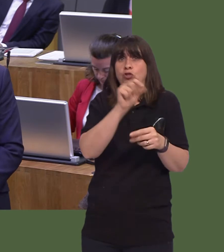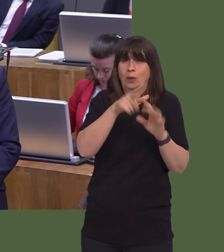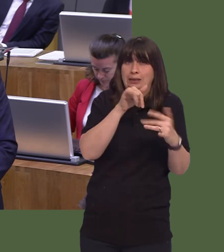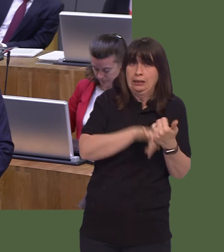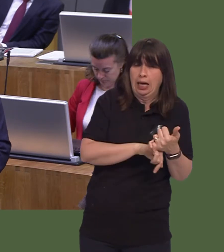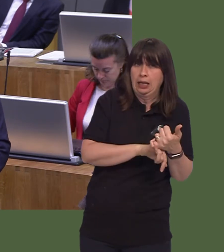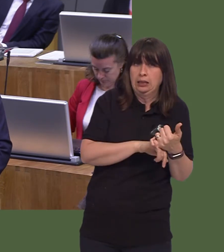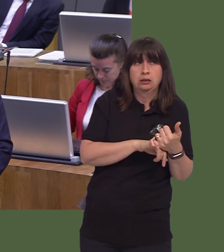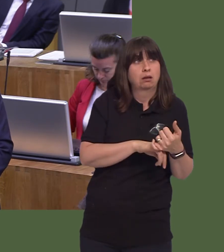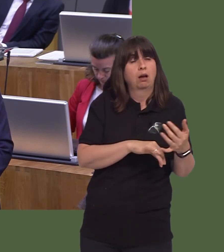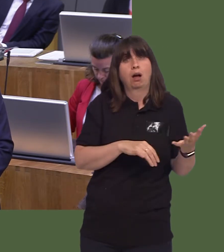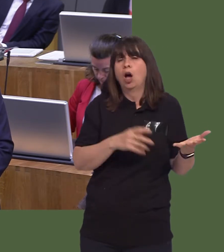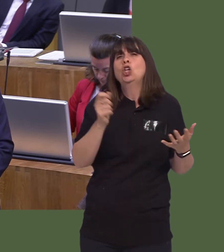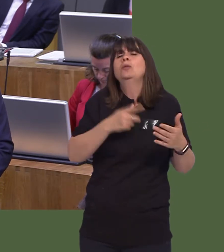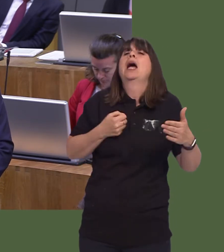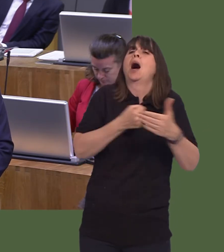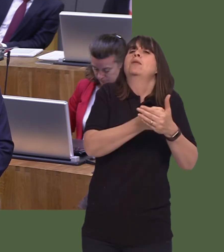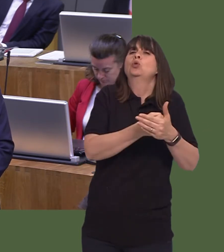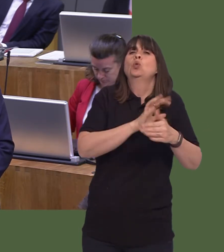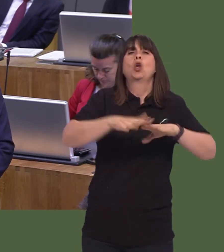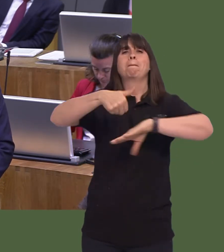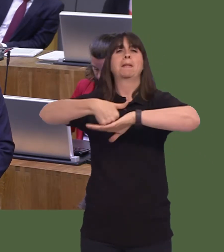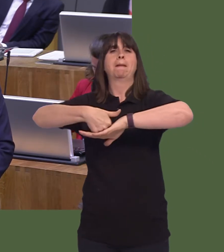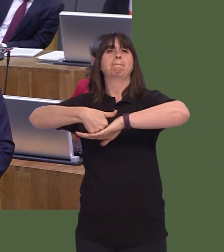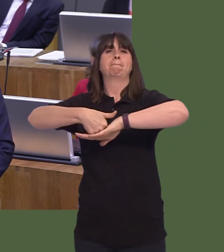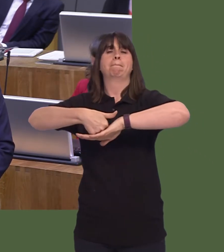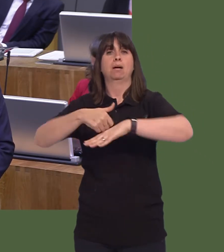The company has received a letter confirming that it can start work, at their own risk,